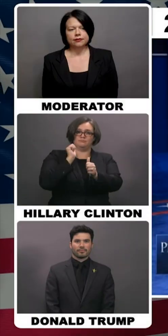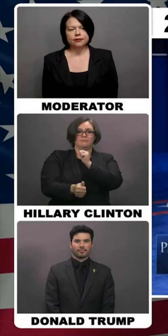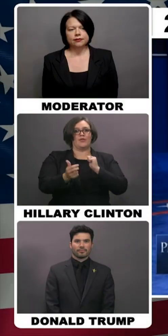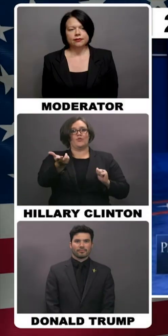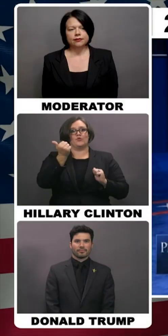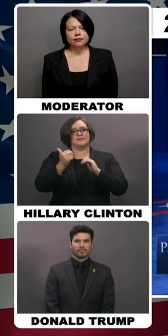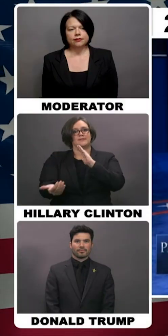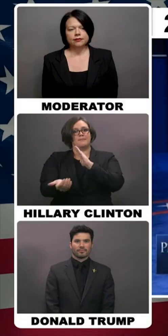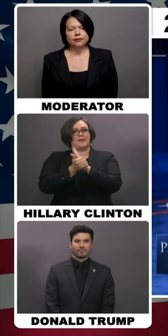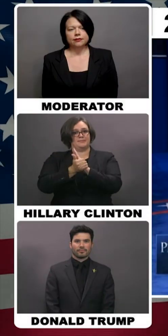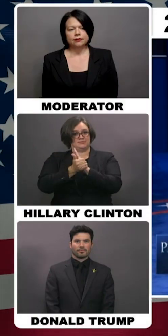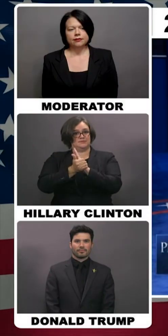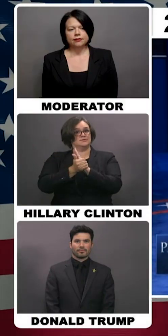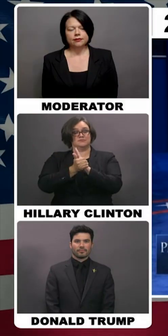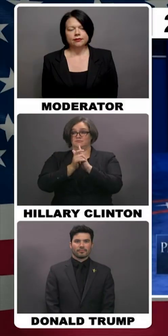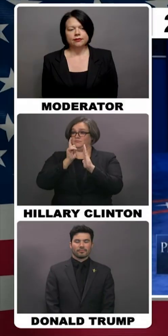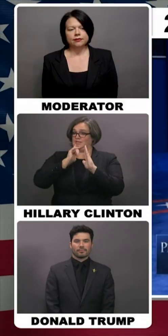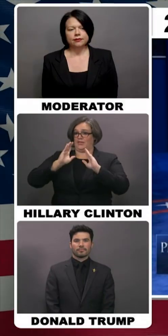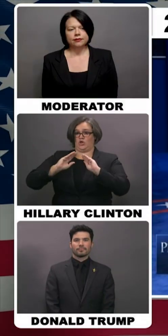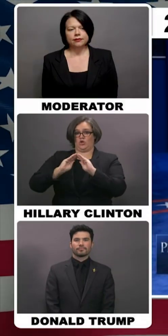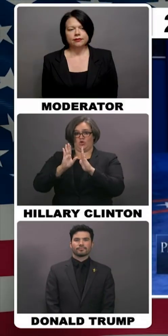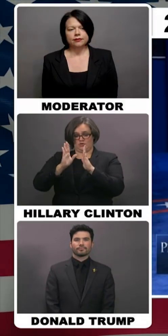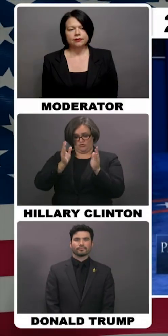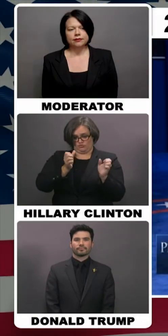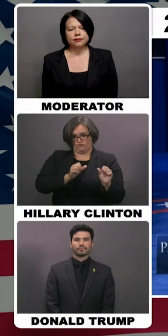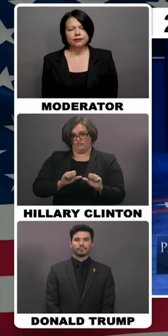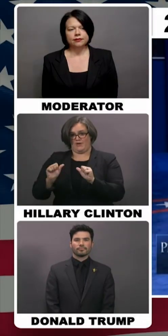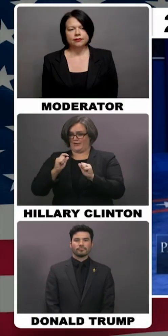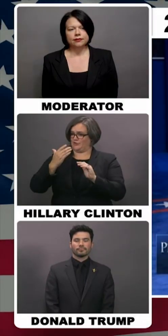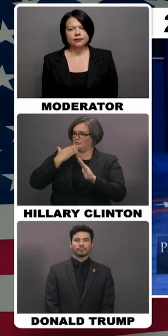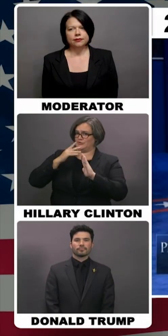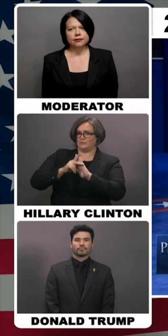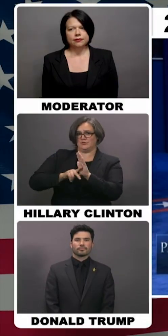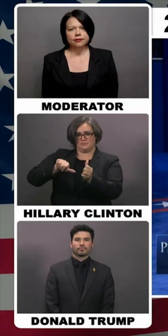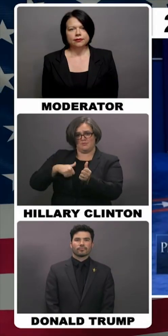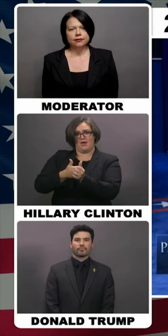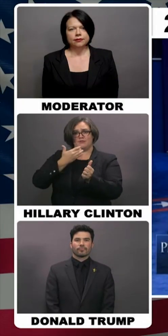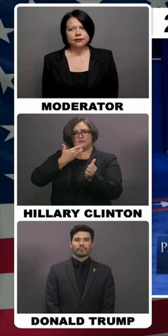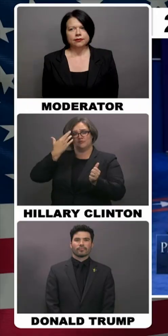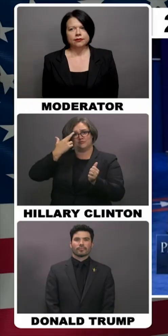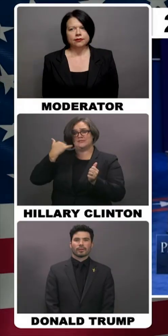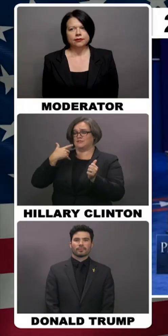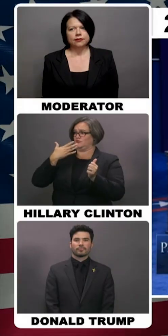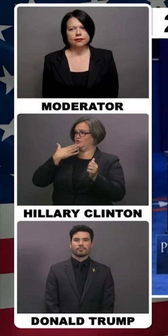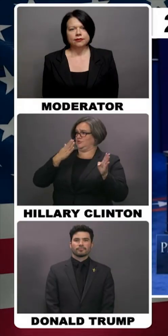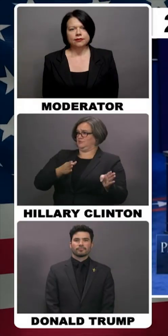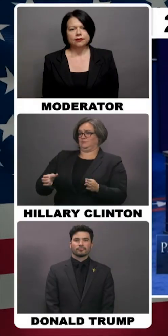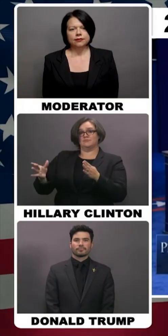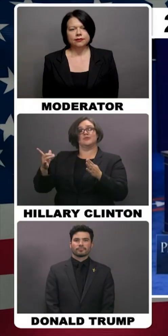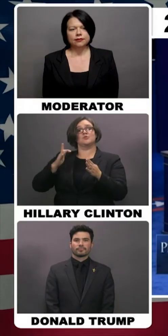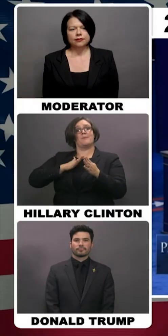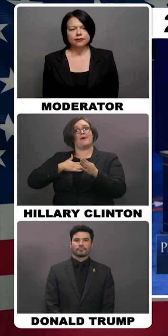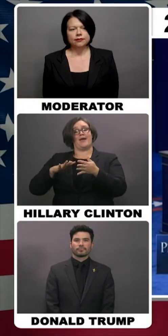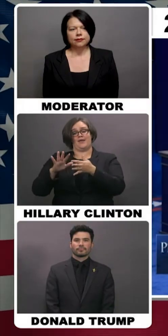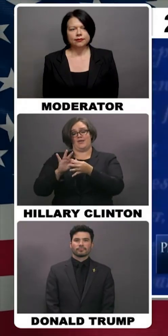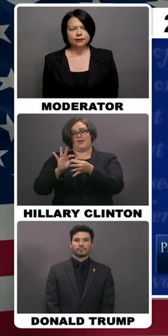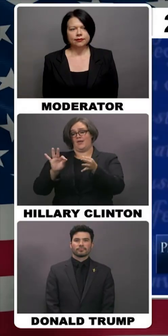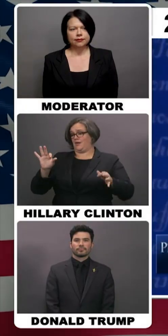It was principled and it was strategic. And I was making the point that it is hard sometimes